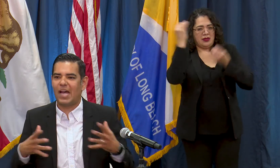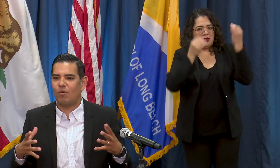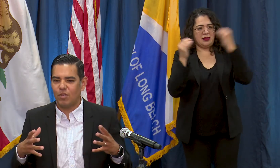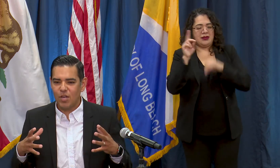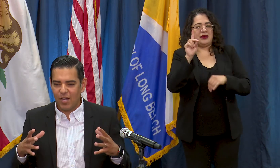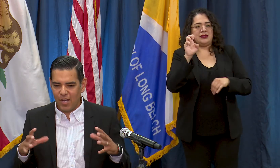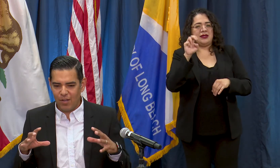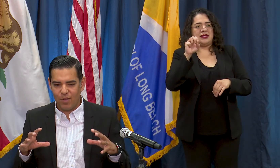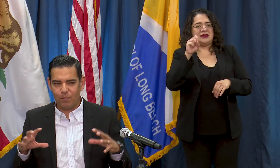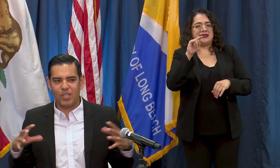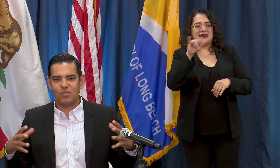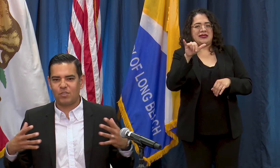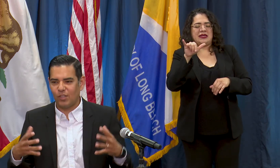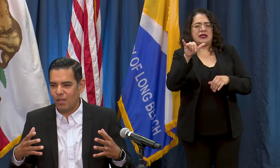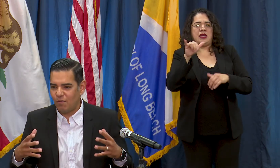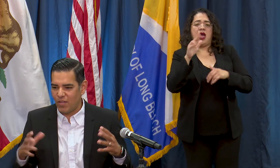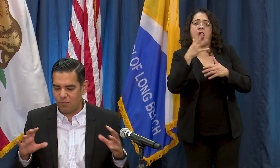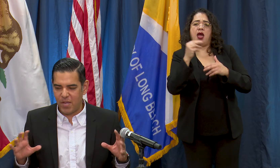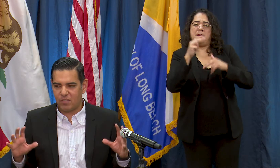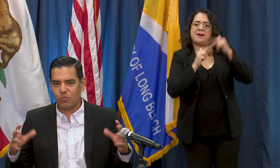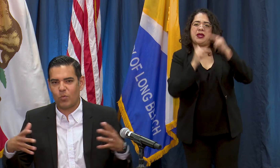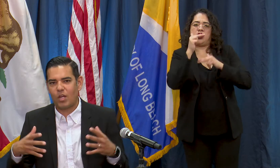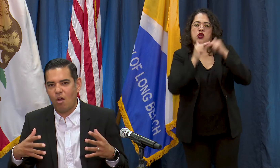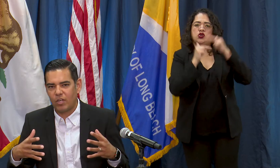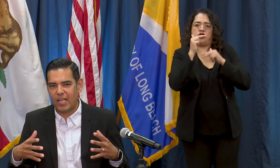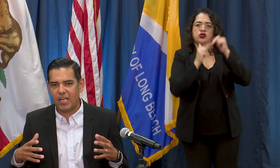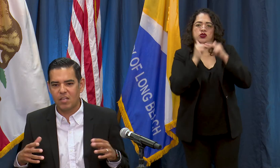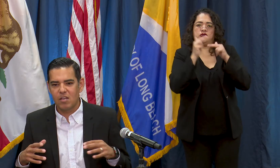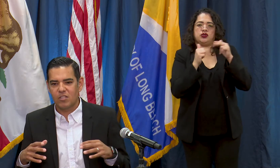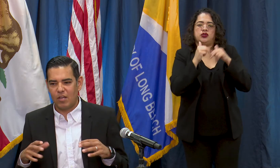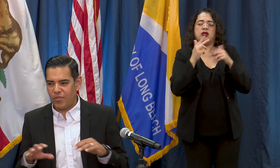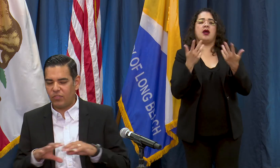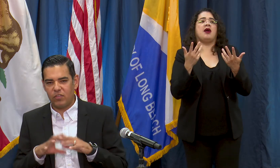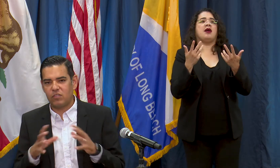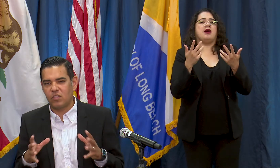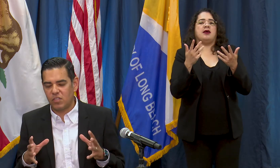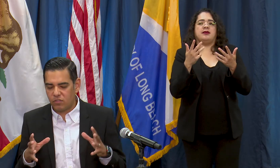out places to live and spaces where we congregate so I think this disease is